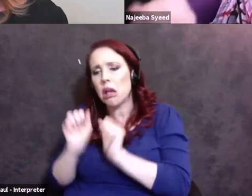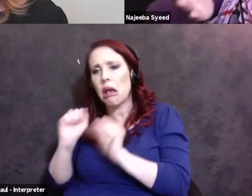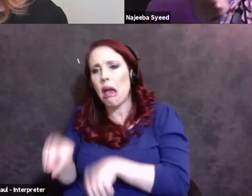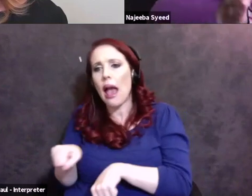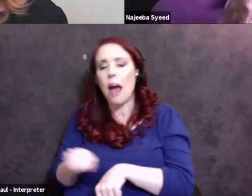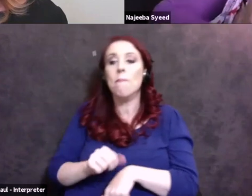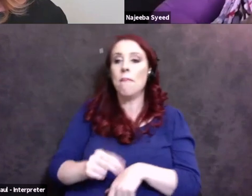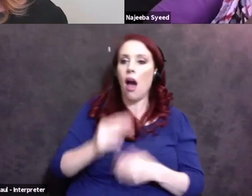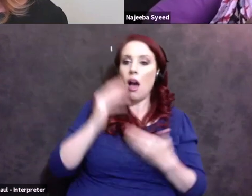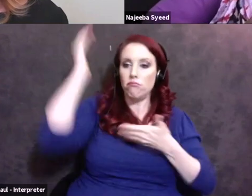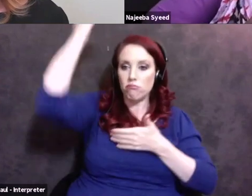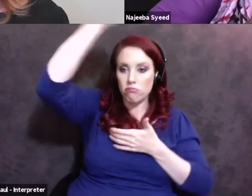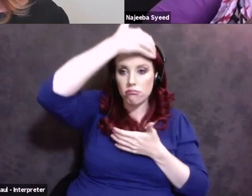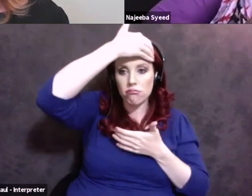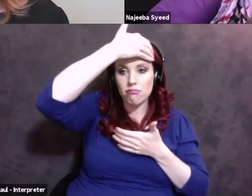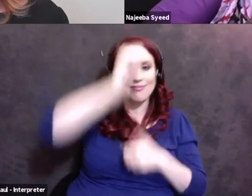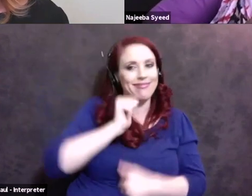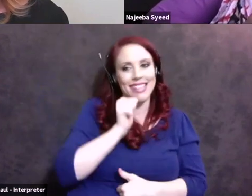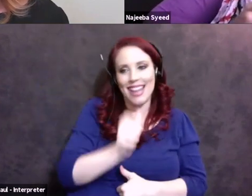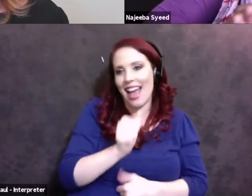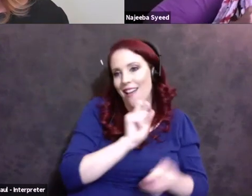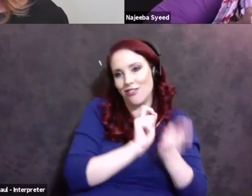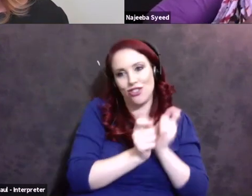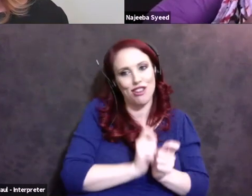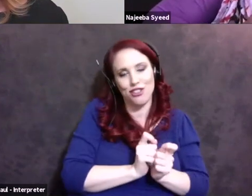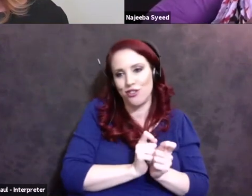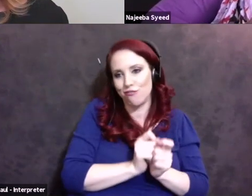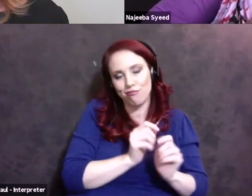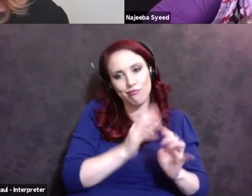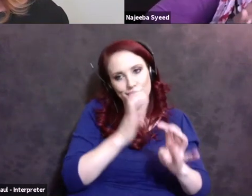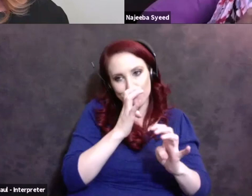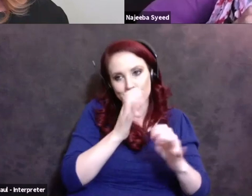I think it is really important, I was speaking at a conference and a woman said I know when